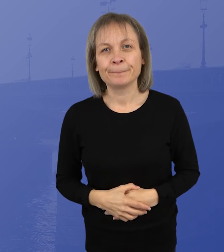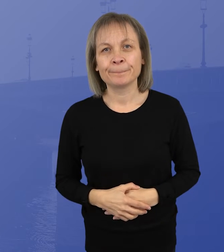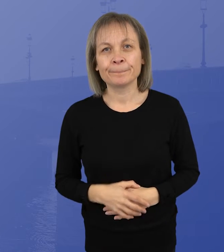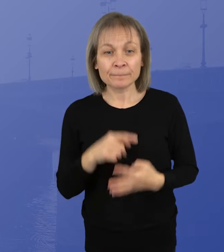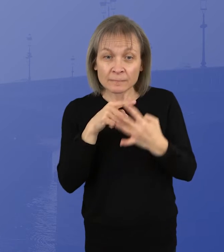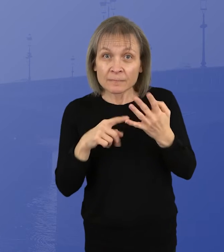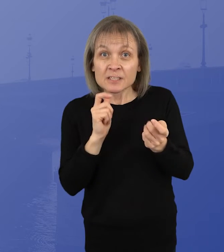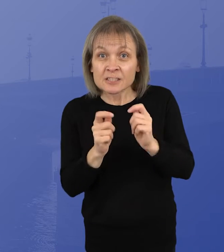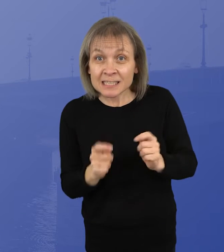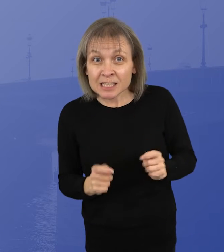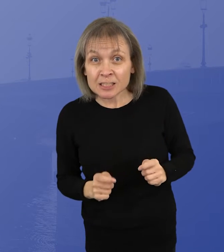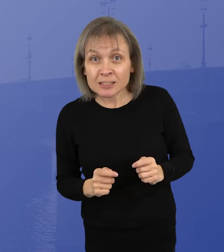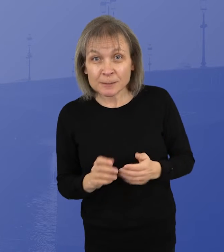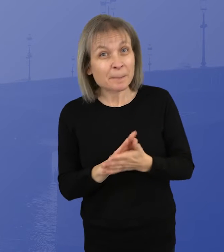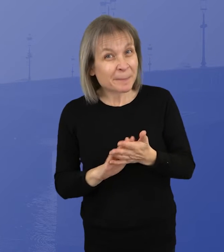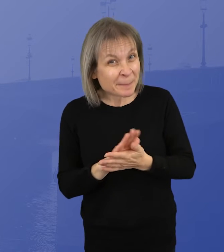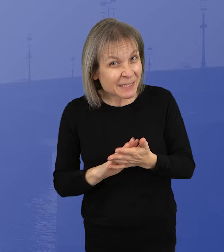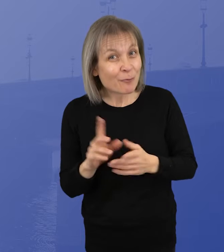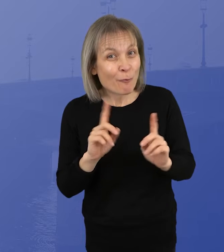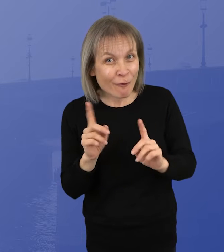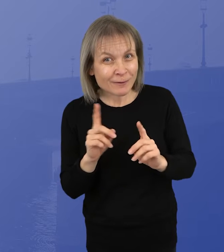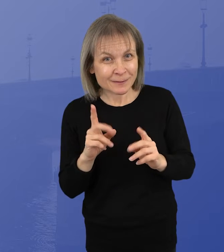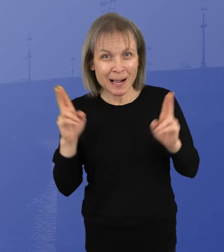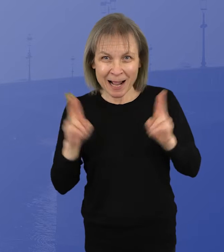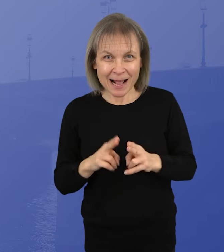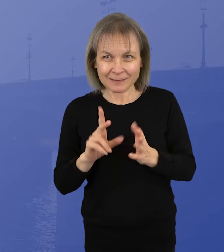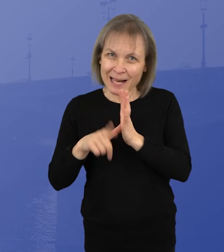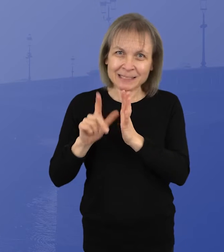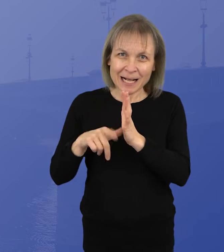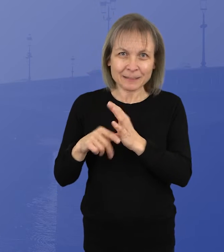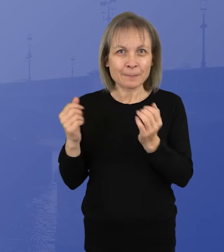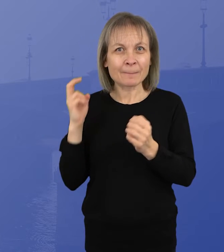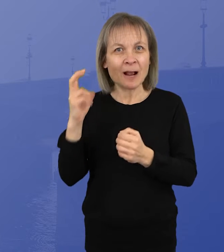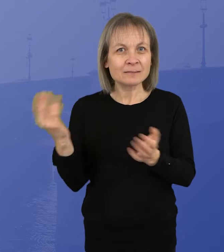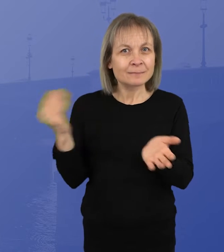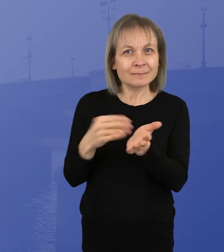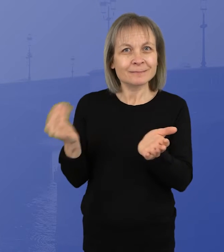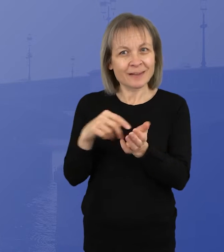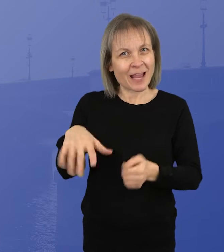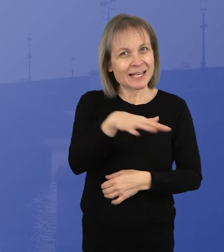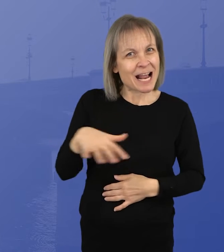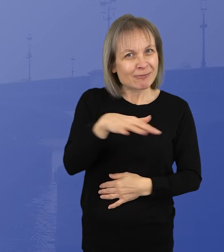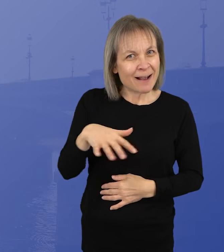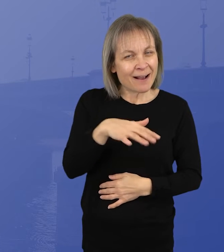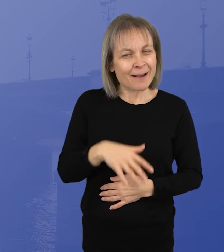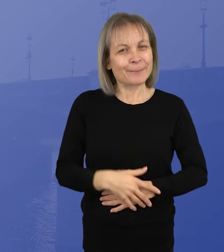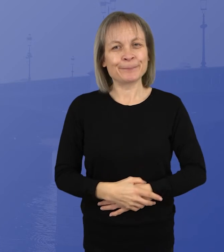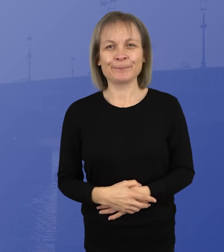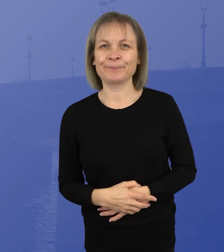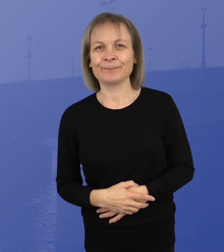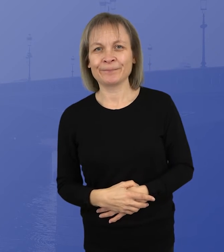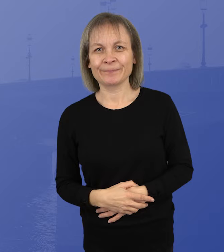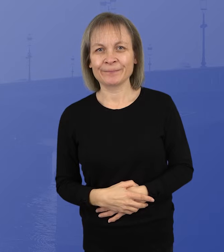These possible changes would mean there are less delays to bus journeys in this area.